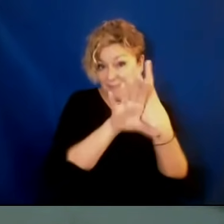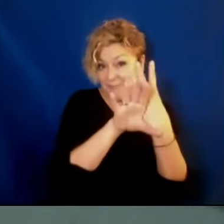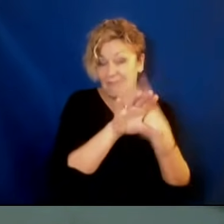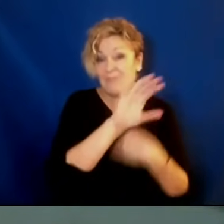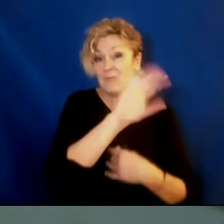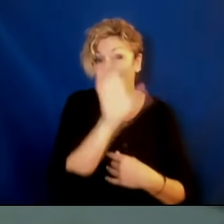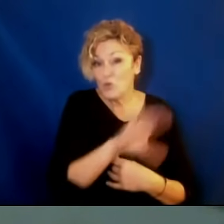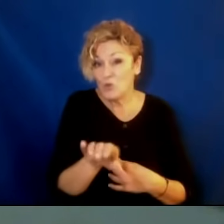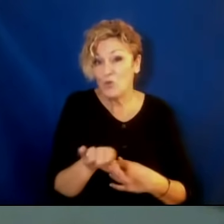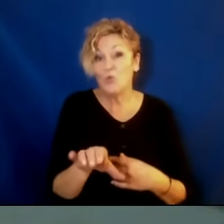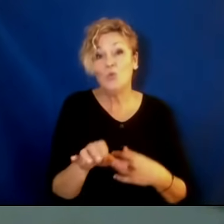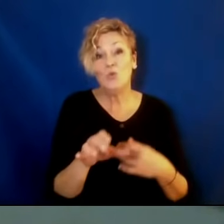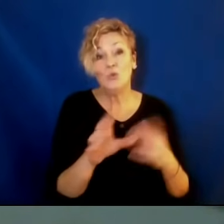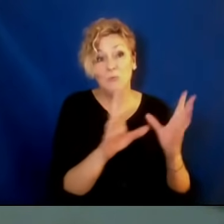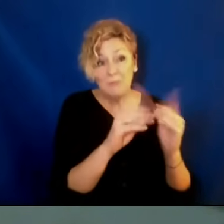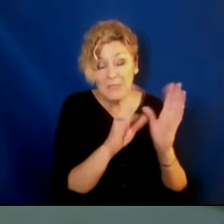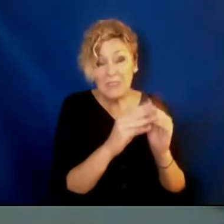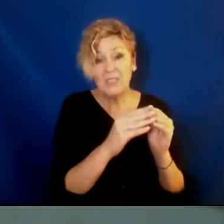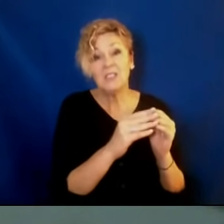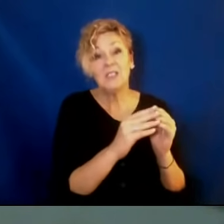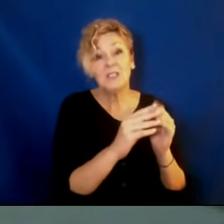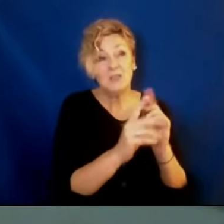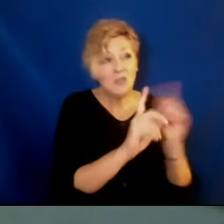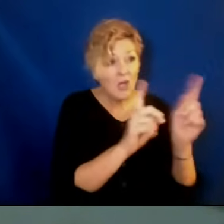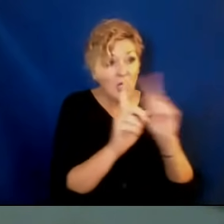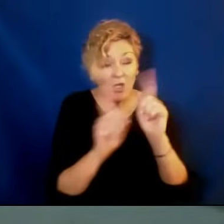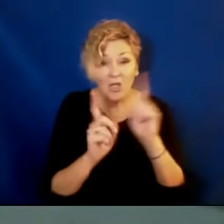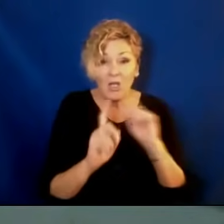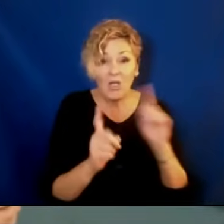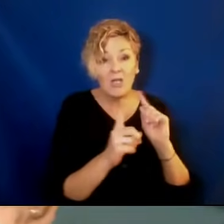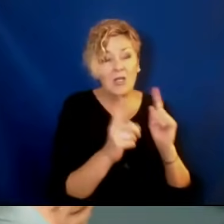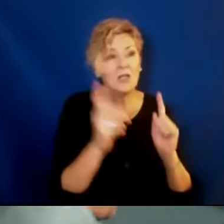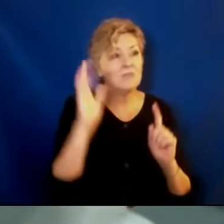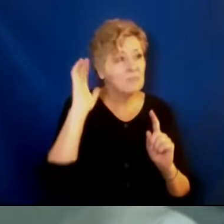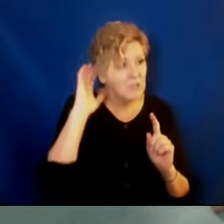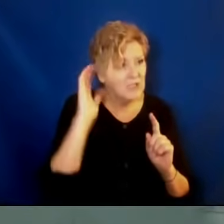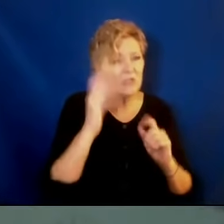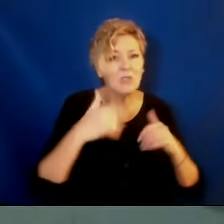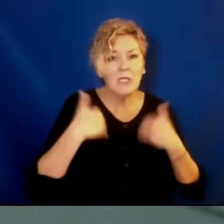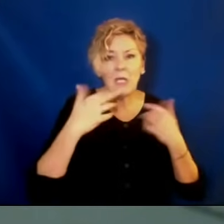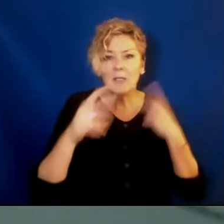safely, in order to limit their numbers to small numbers and make sure they meet their